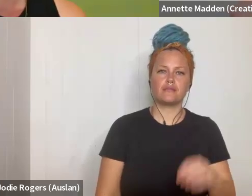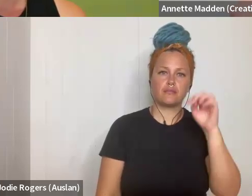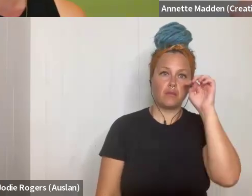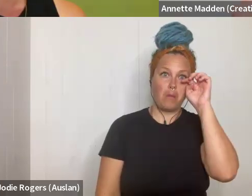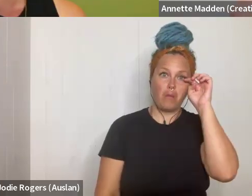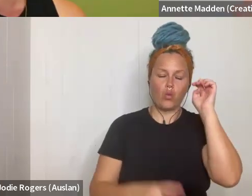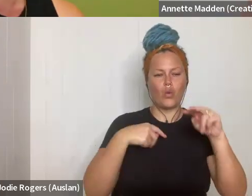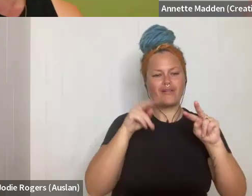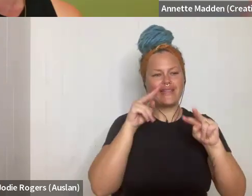that this grant might cover